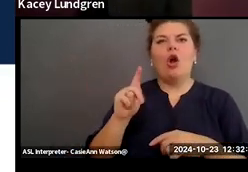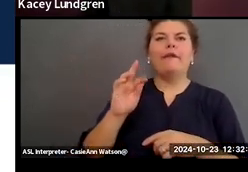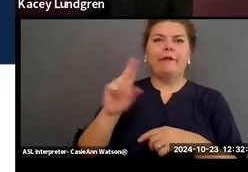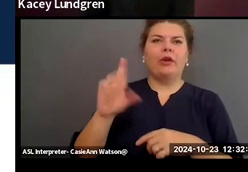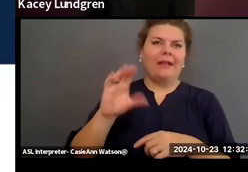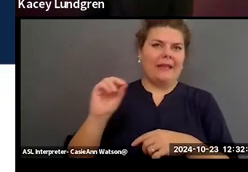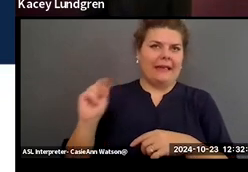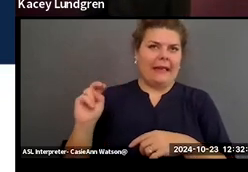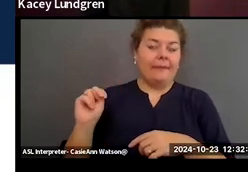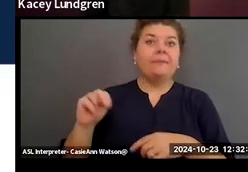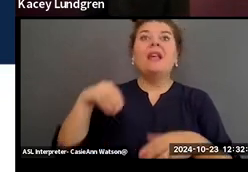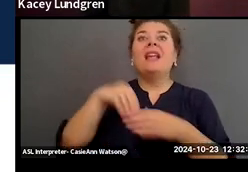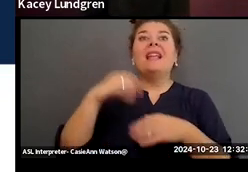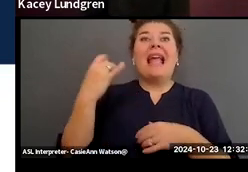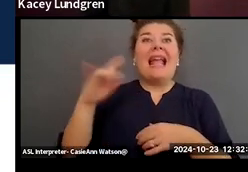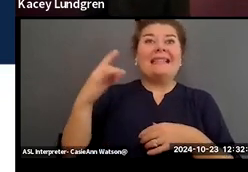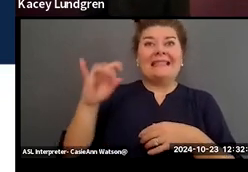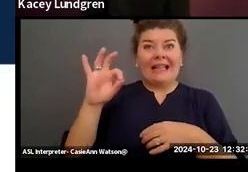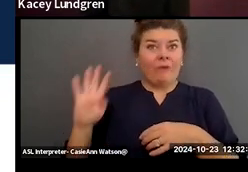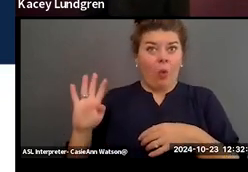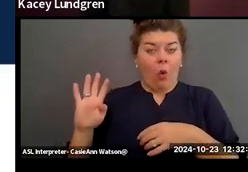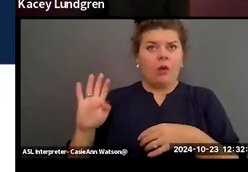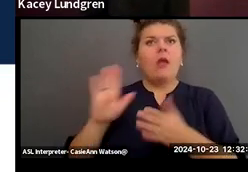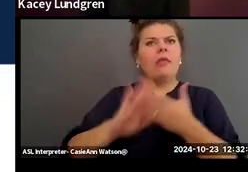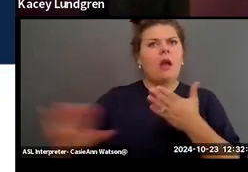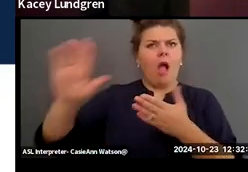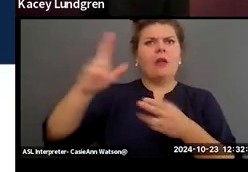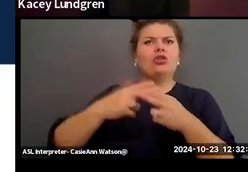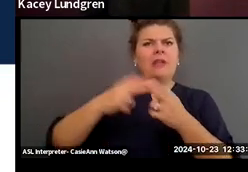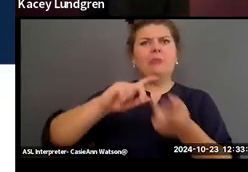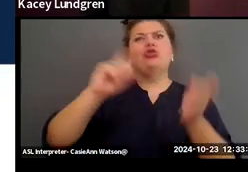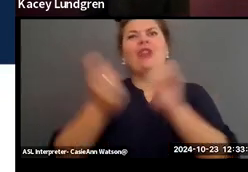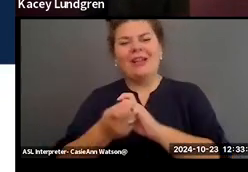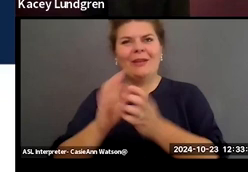In 1894, the name of the college was changed to Gallaudet College